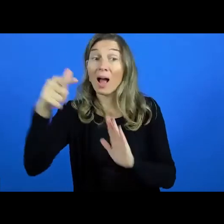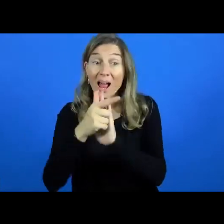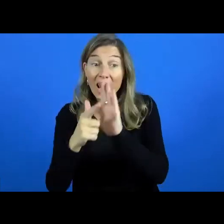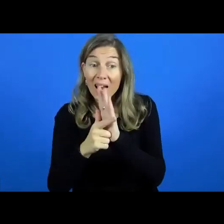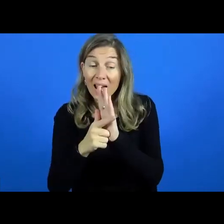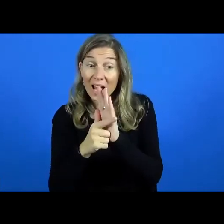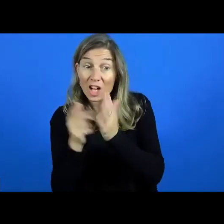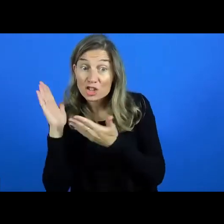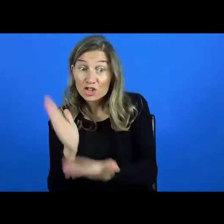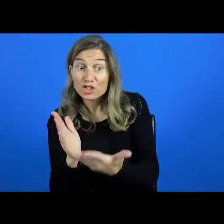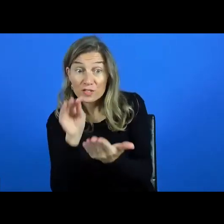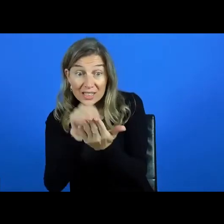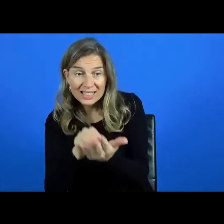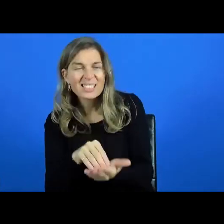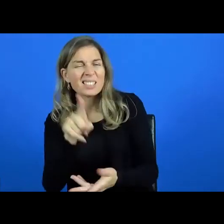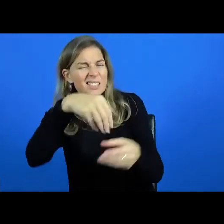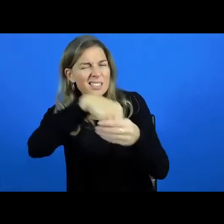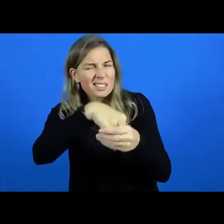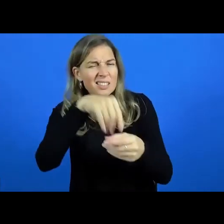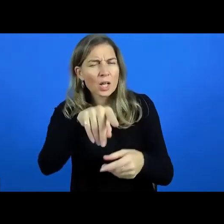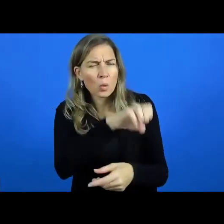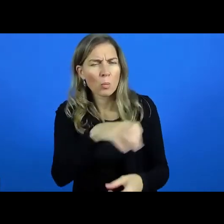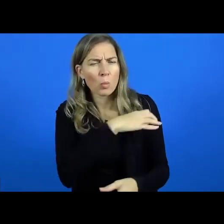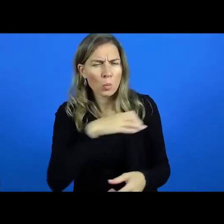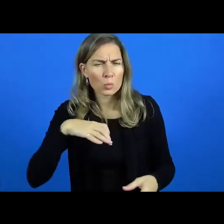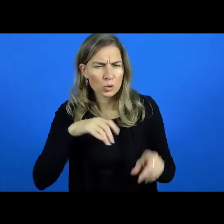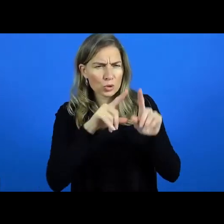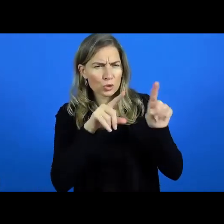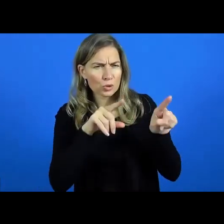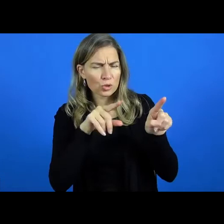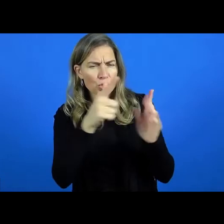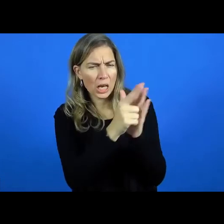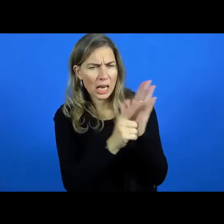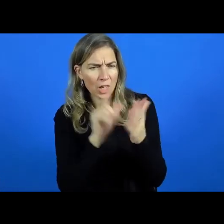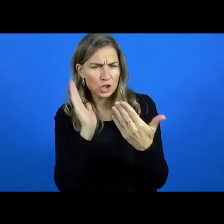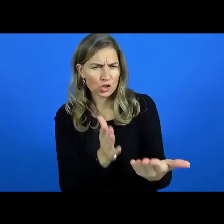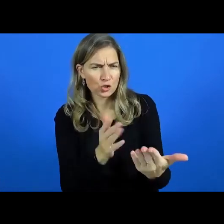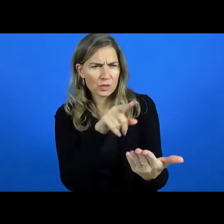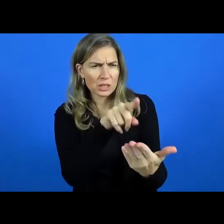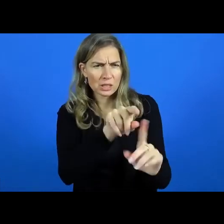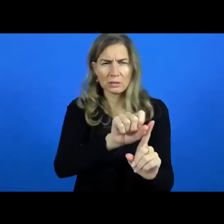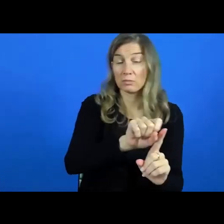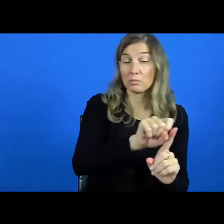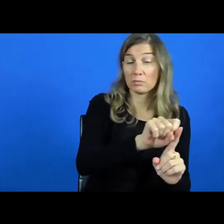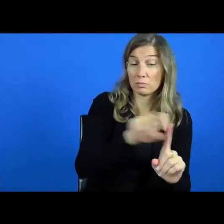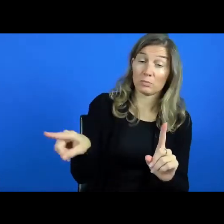It's an internal Commission document sent by the legal service to the DG EMPL and DG REGIO.